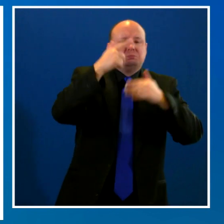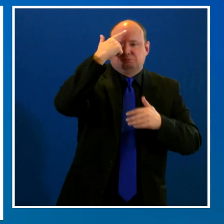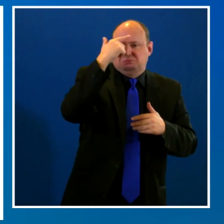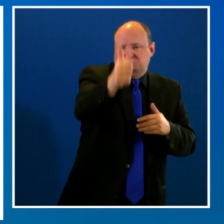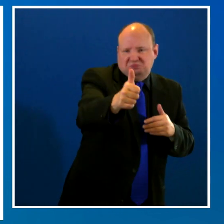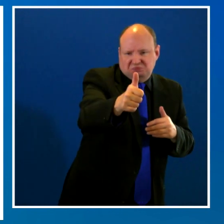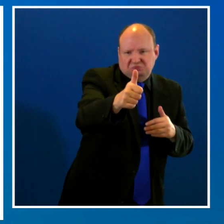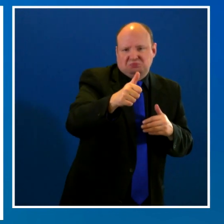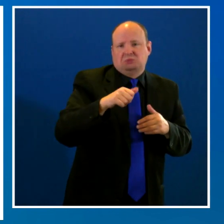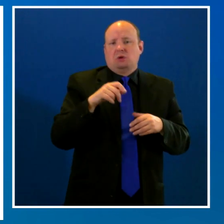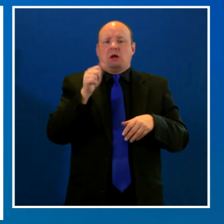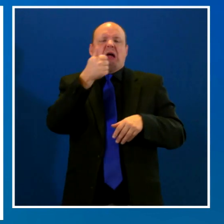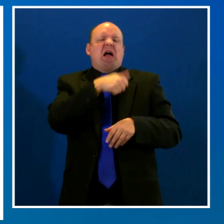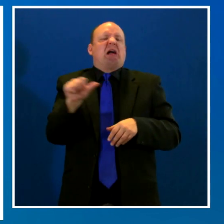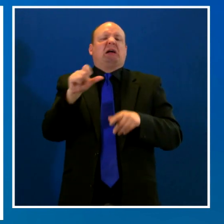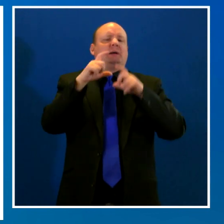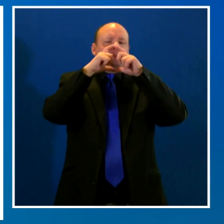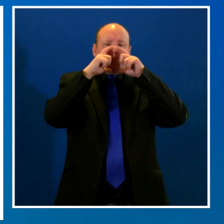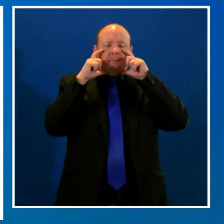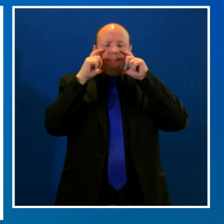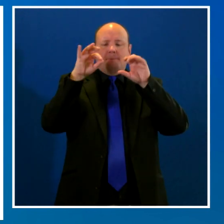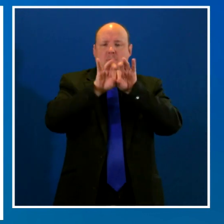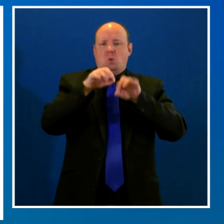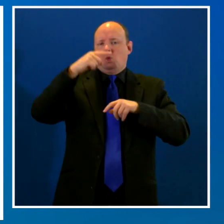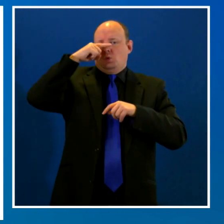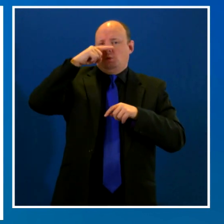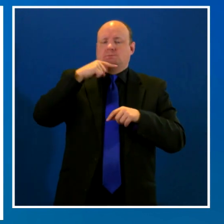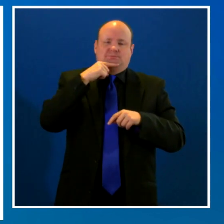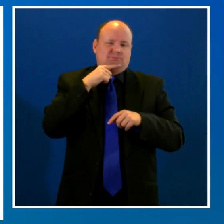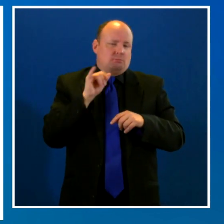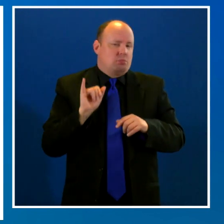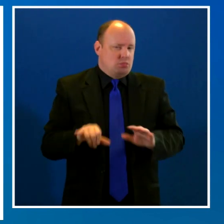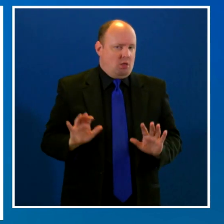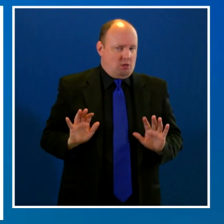you wear covers your nose, your mouth and your chin.